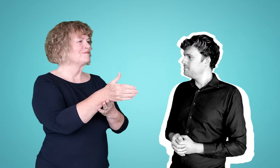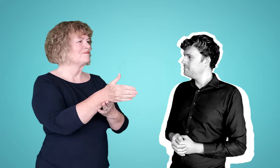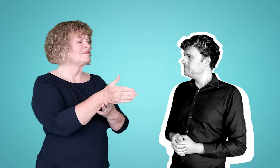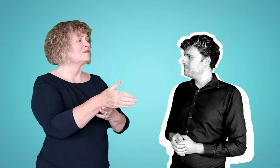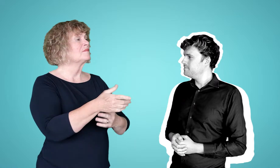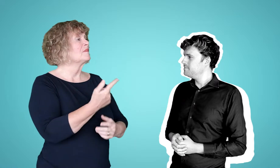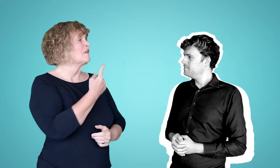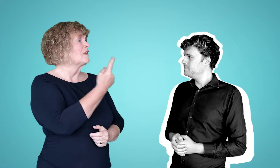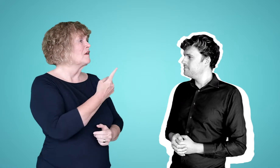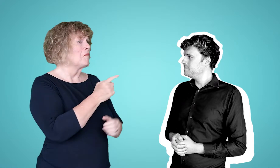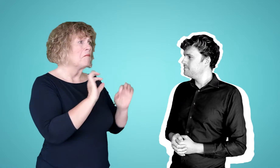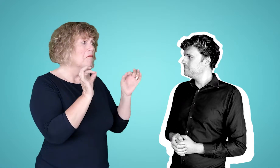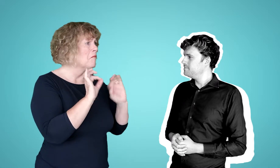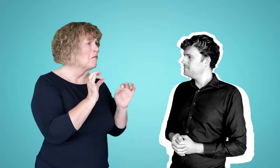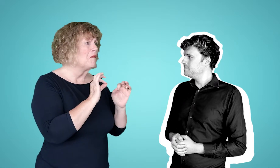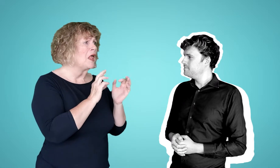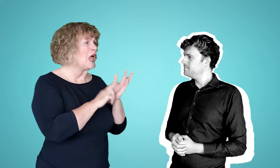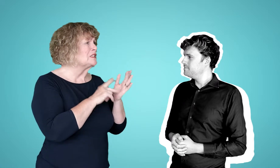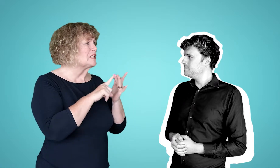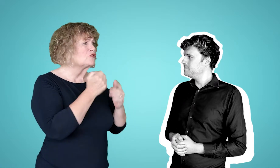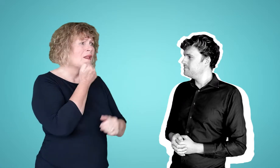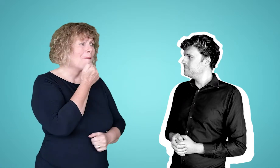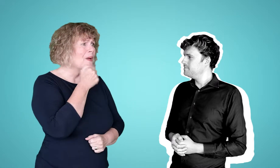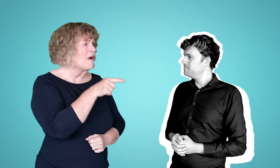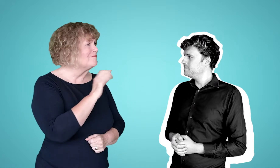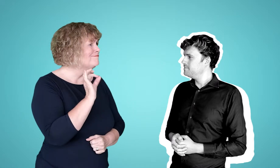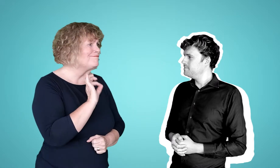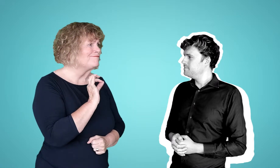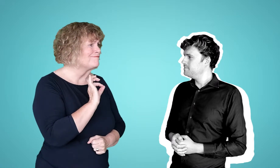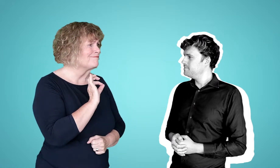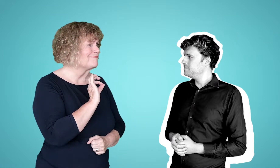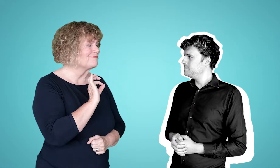If you do not have a National Insurance number